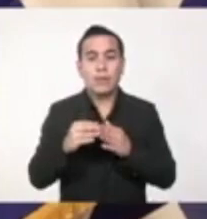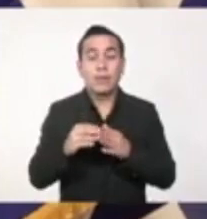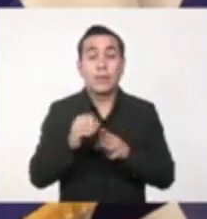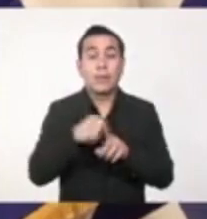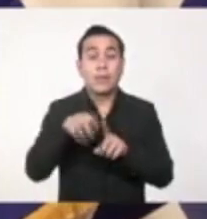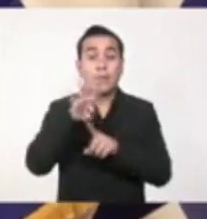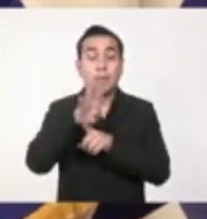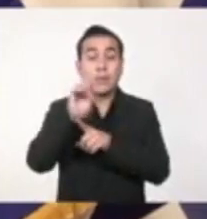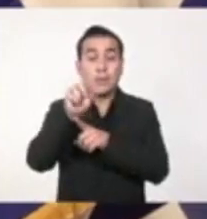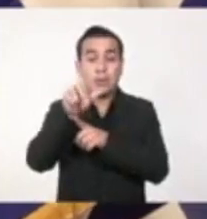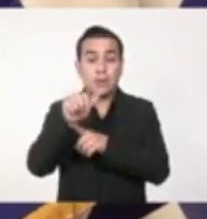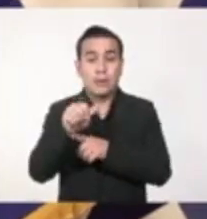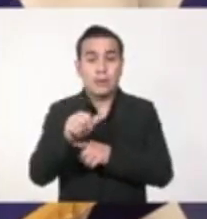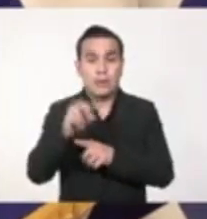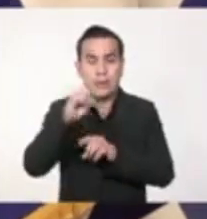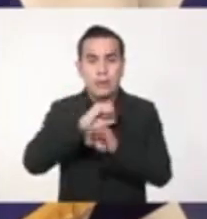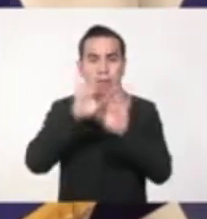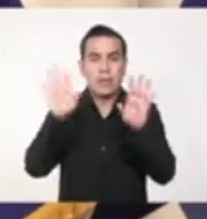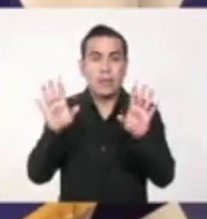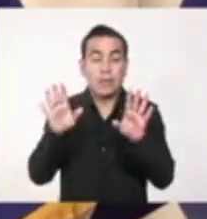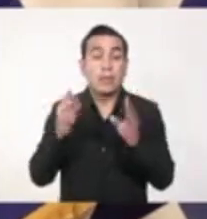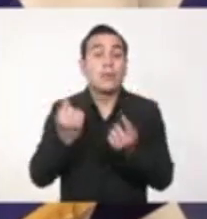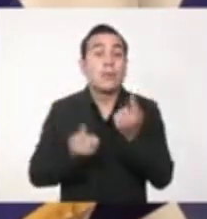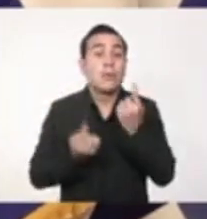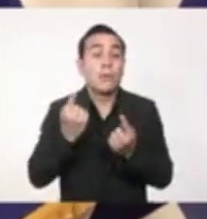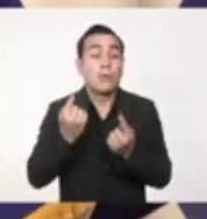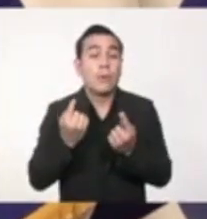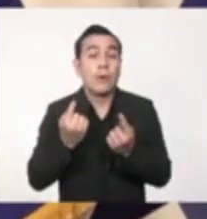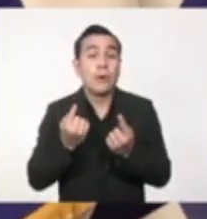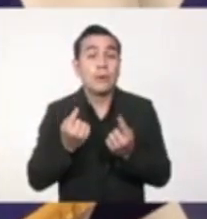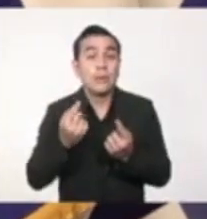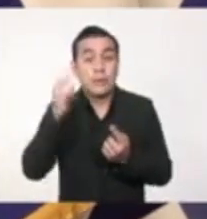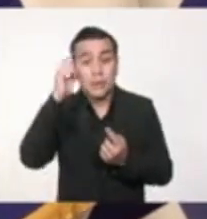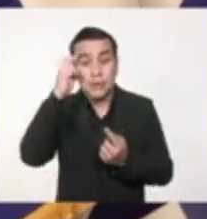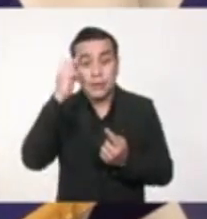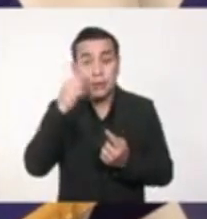supporter, who had it clear. So, we correct a unconstitutionality that the previous constitutional chamber did not